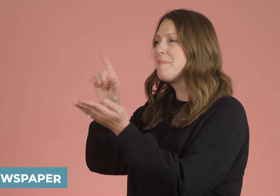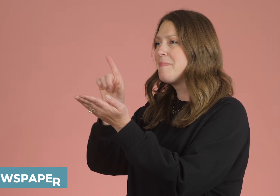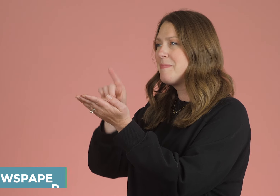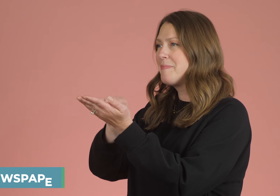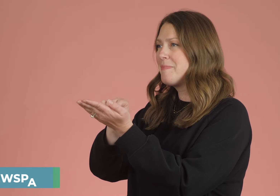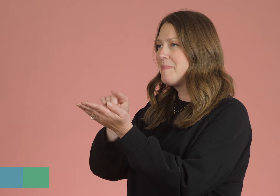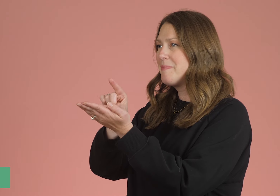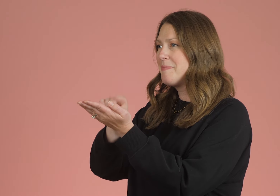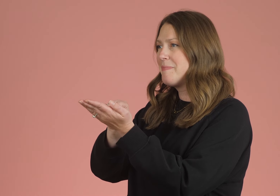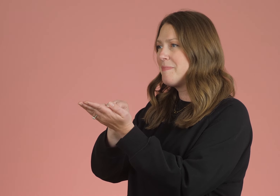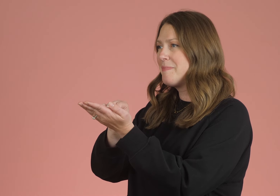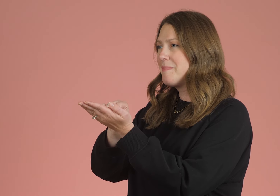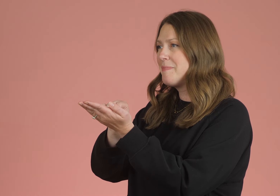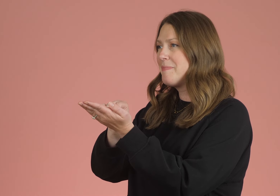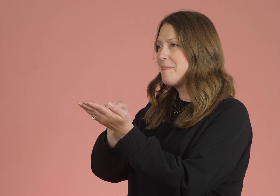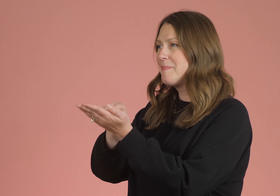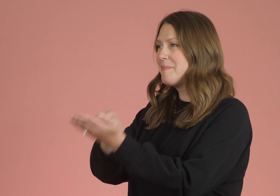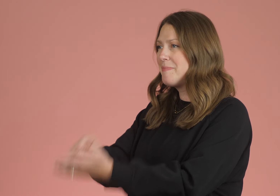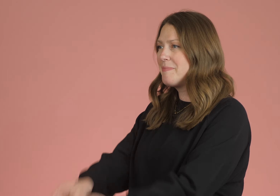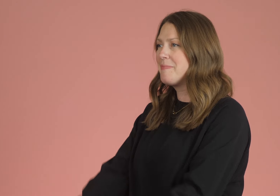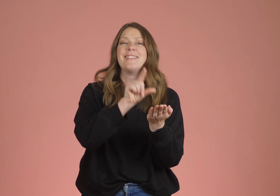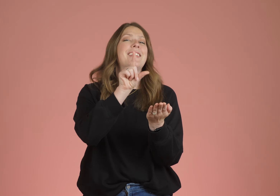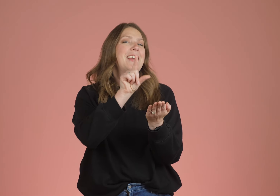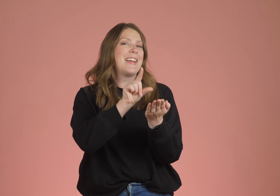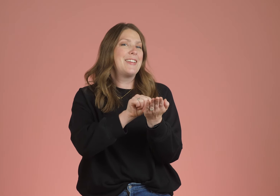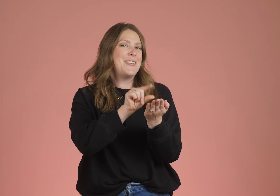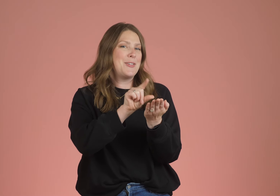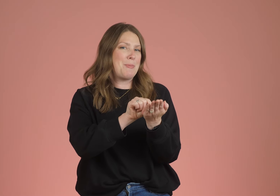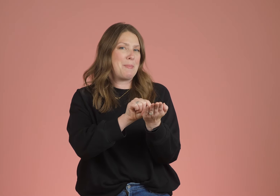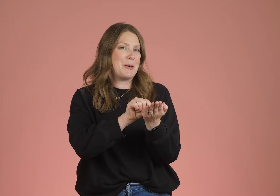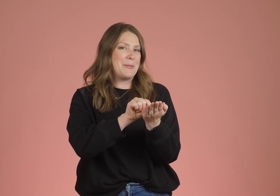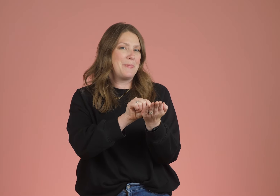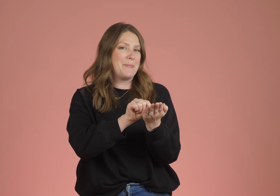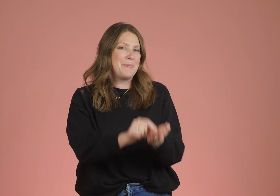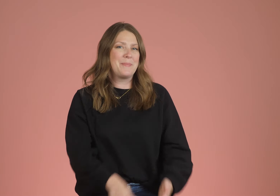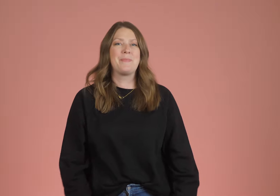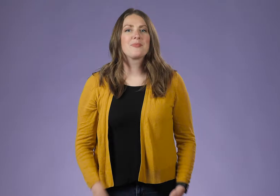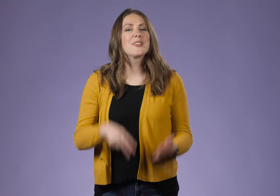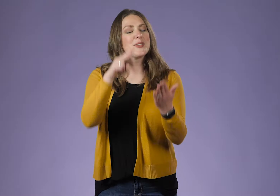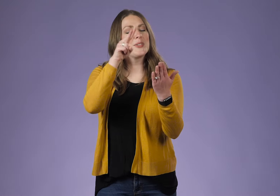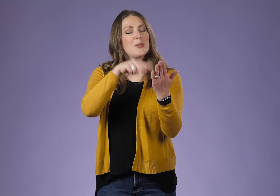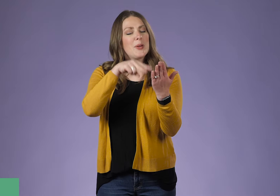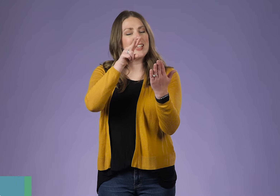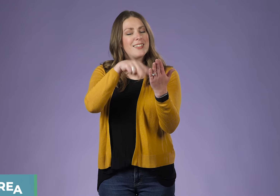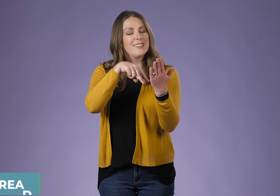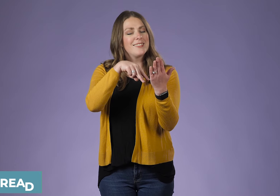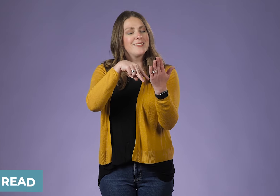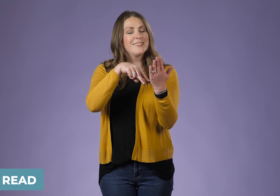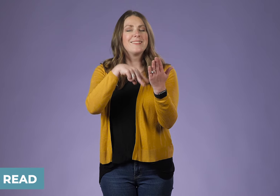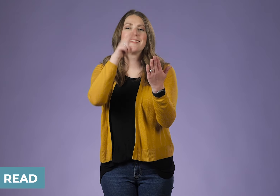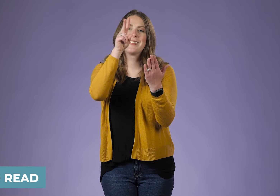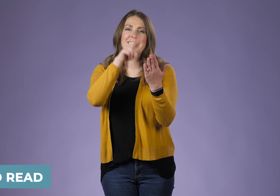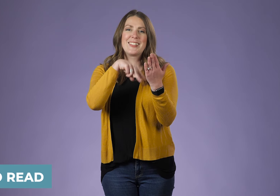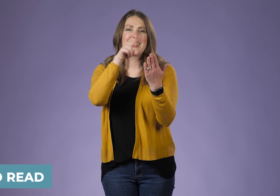It's the paper and the printing newspaper to read.